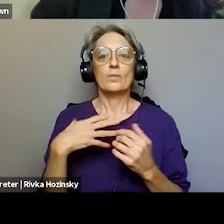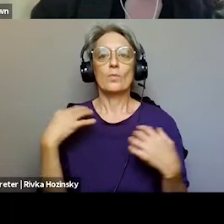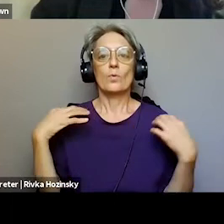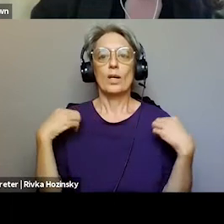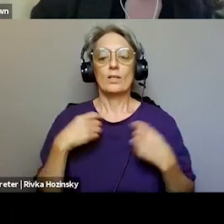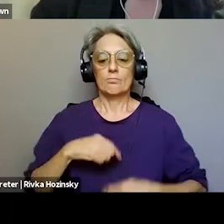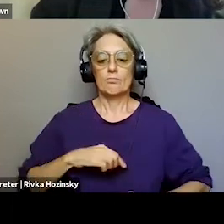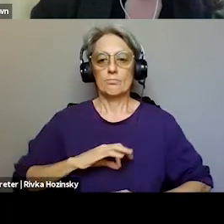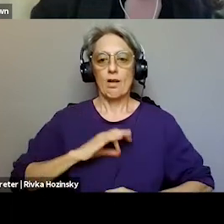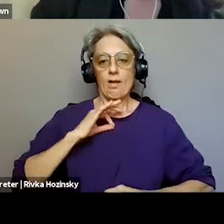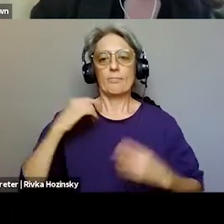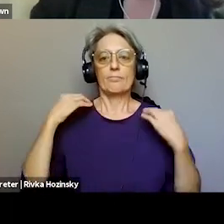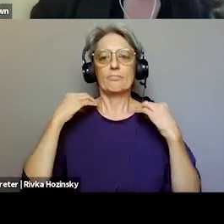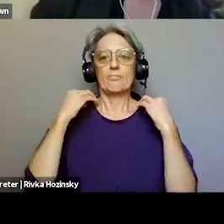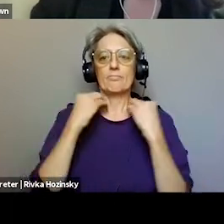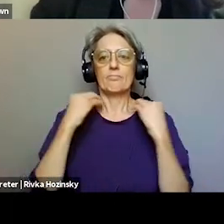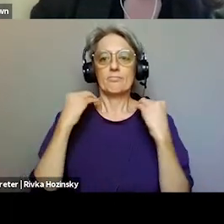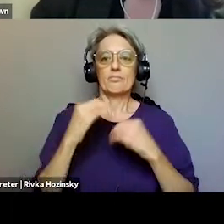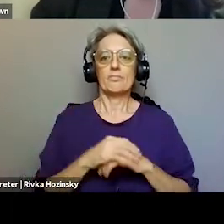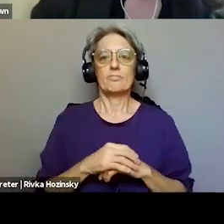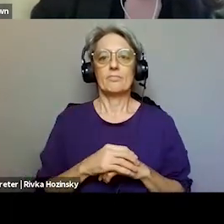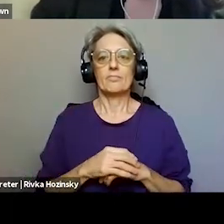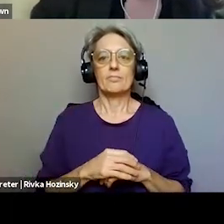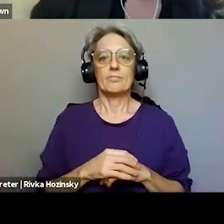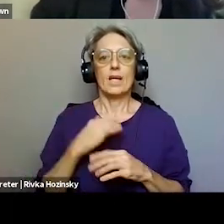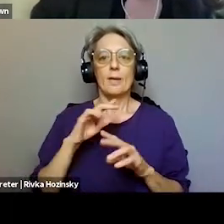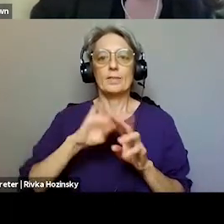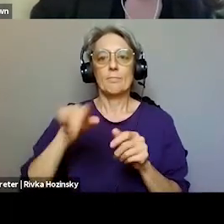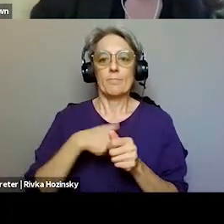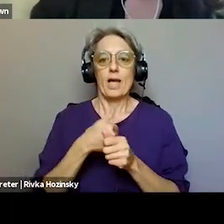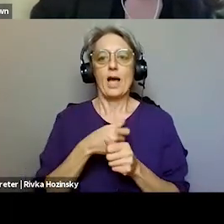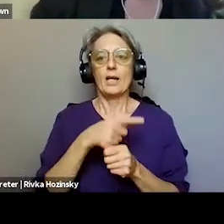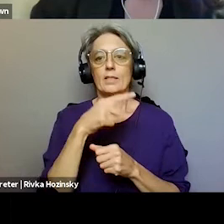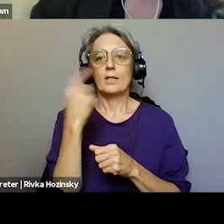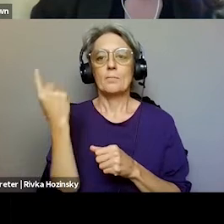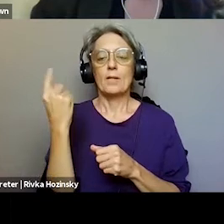shirt and I’m sitting behind a black and gold world map and I’m really excited and honored to